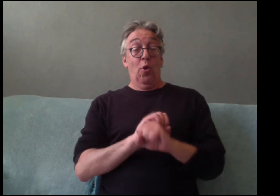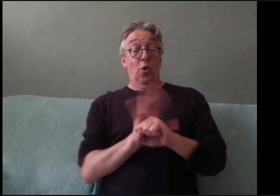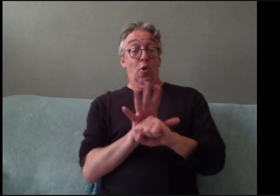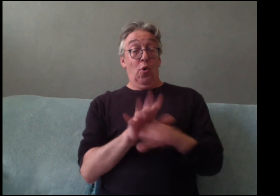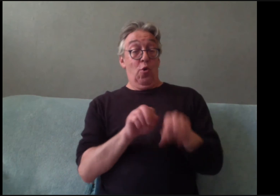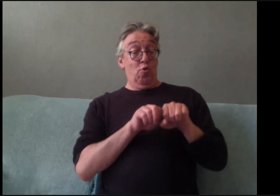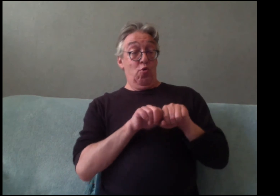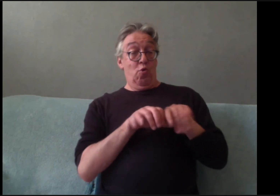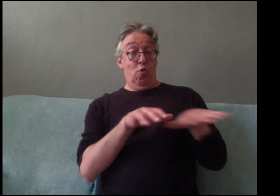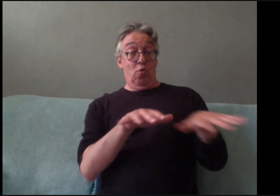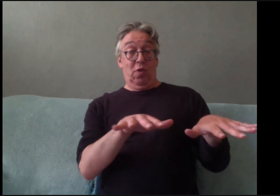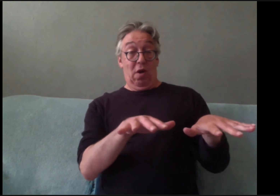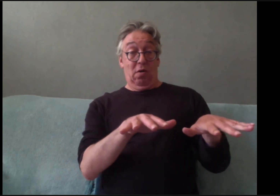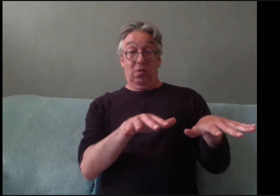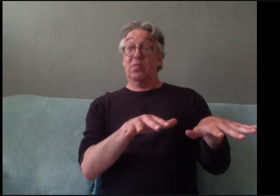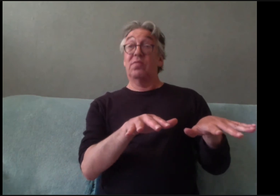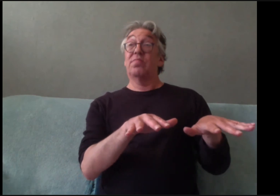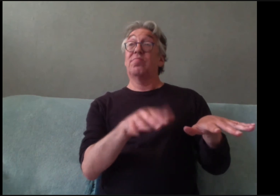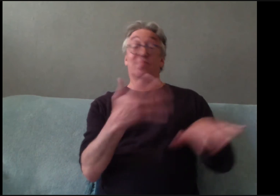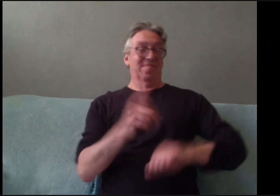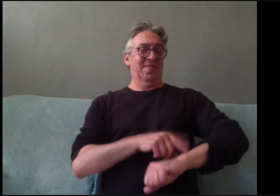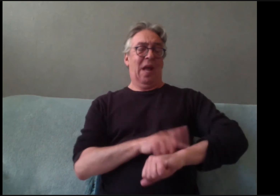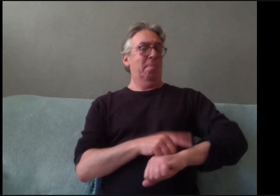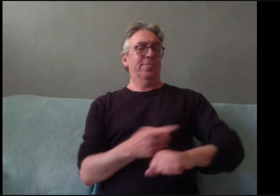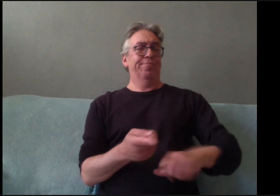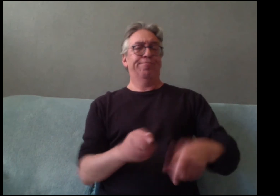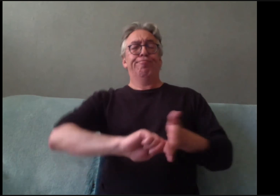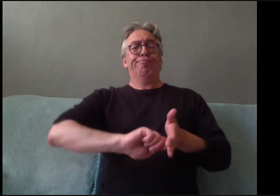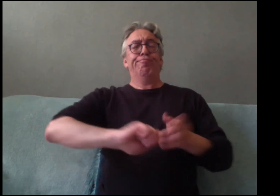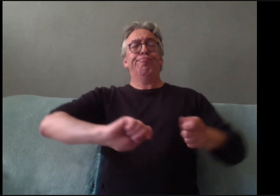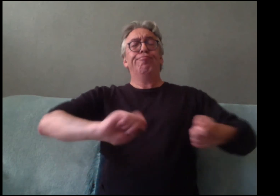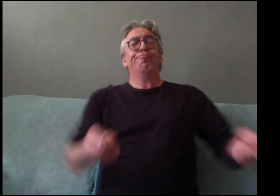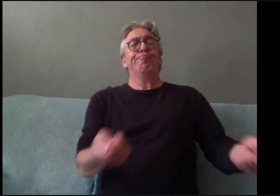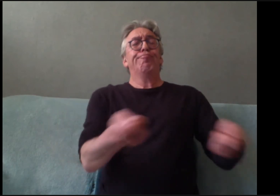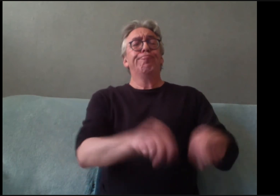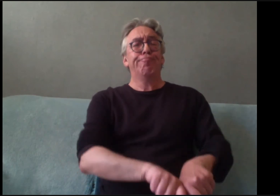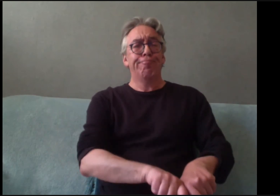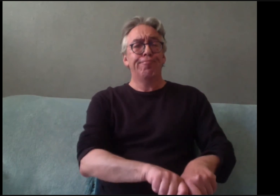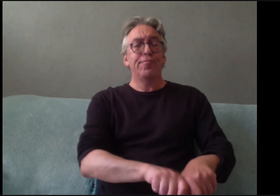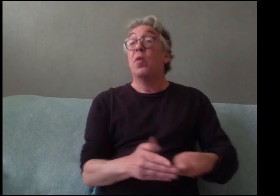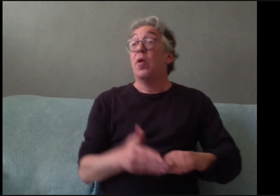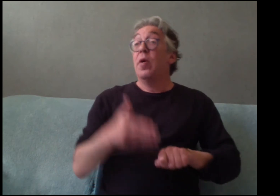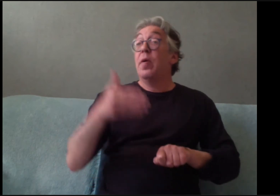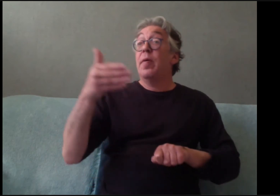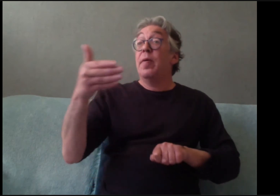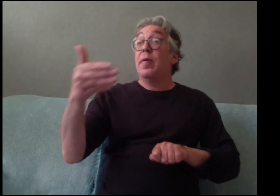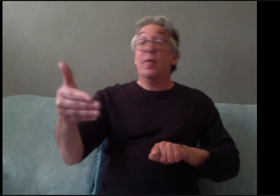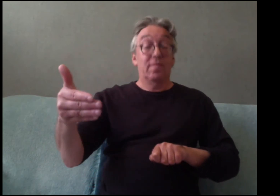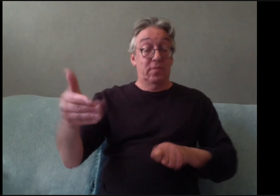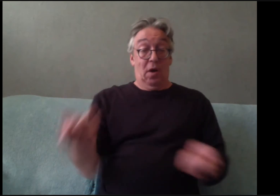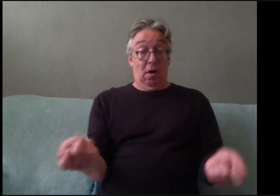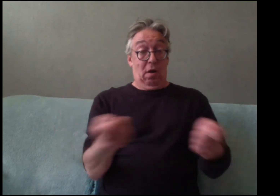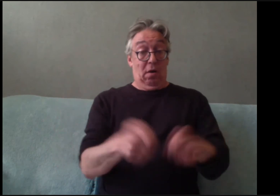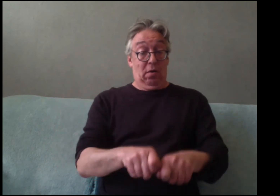about the list of measures and going back into normal life, it's quite stressful.